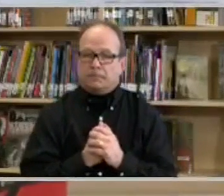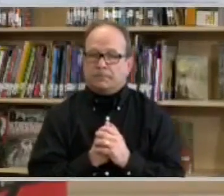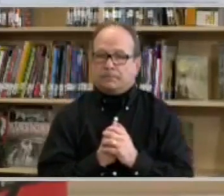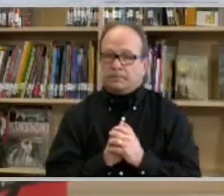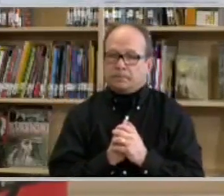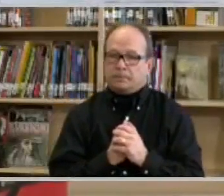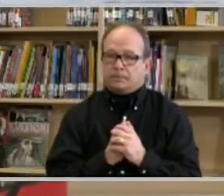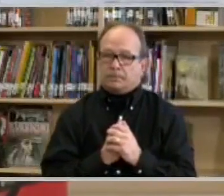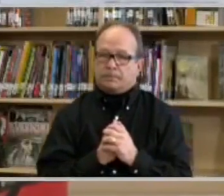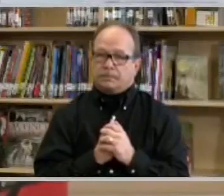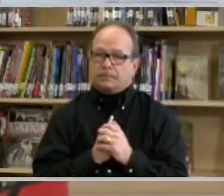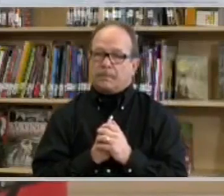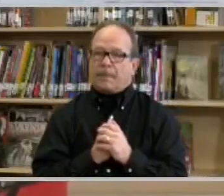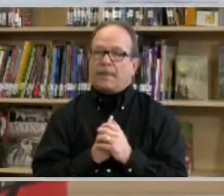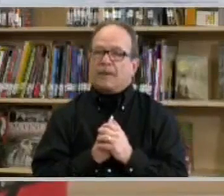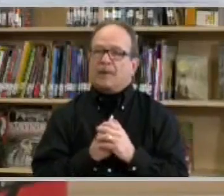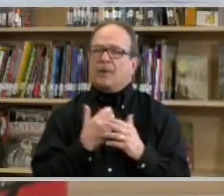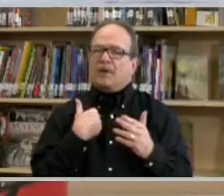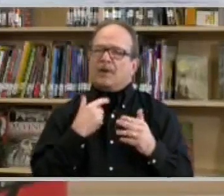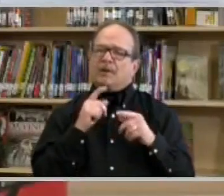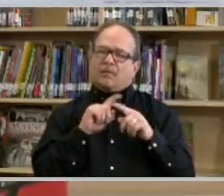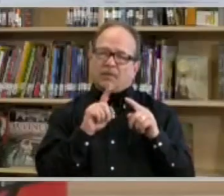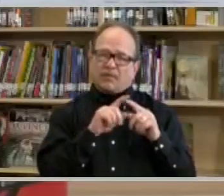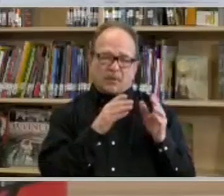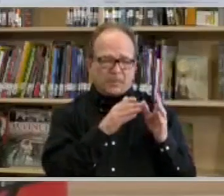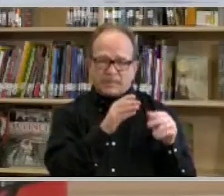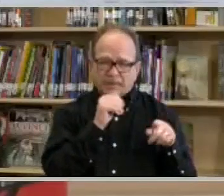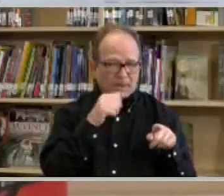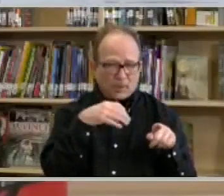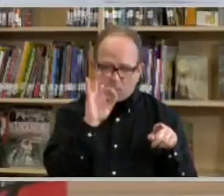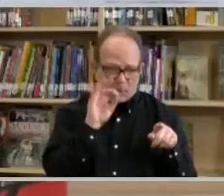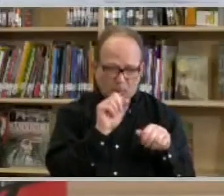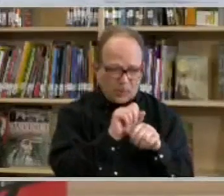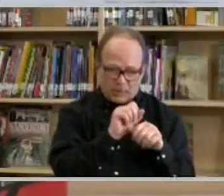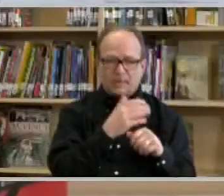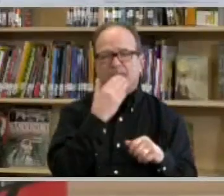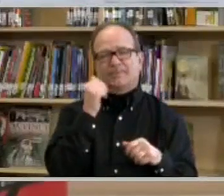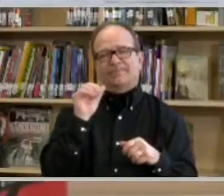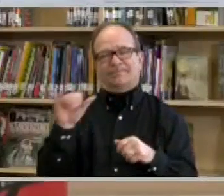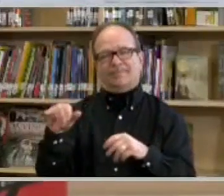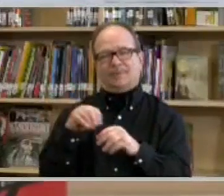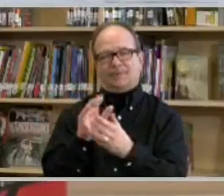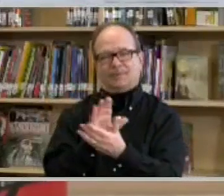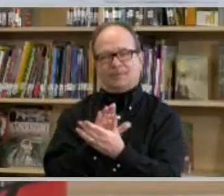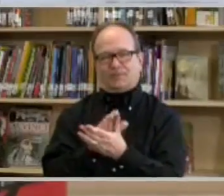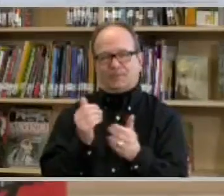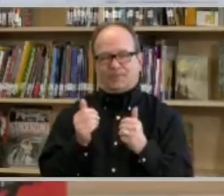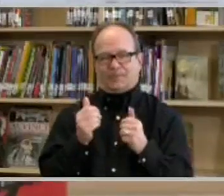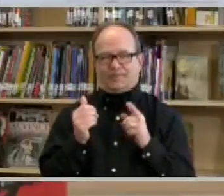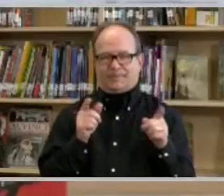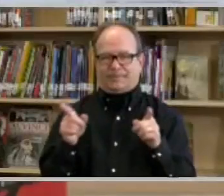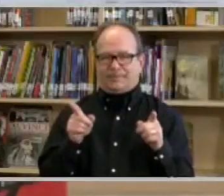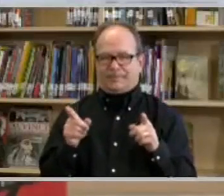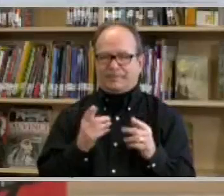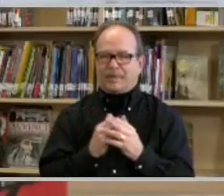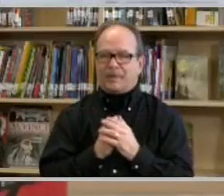EFFECTIVE STRATEGY FOR EXAMPLE FOR MOVING KIDS WHERE OTHER